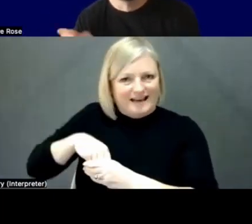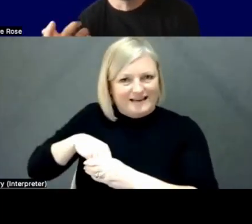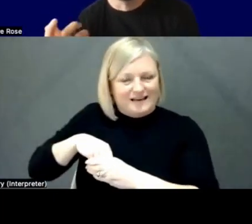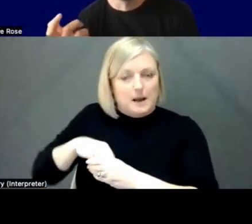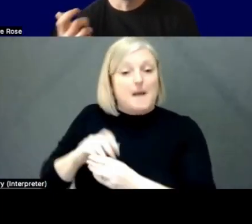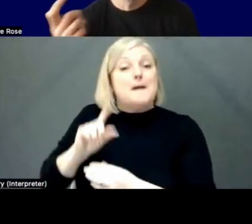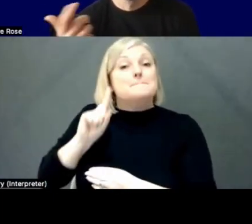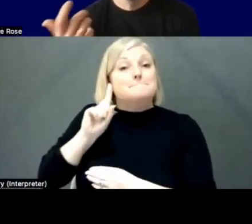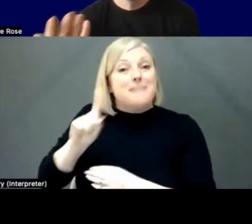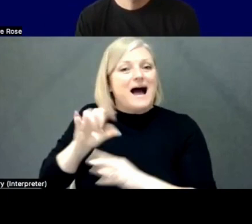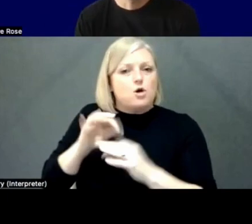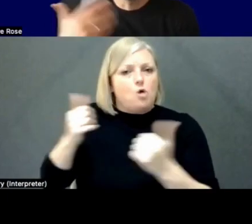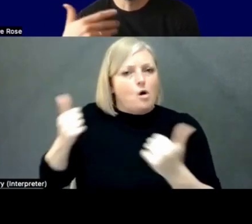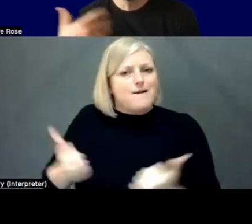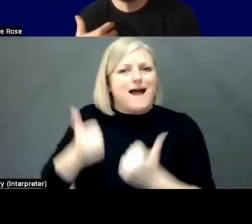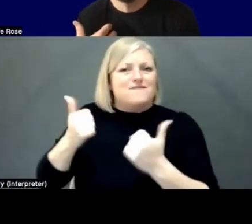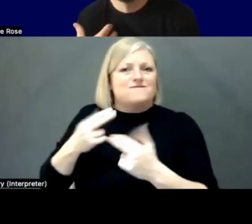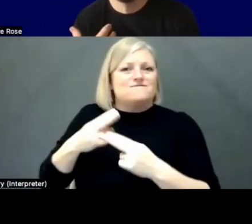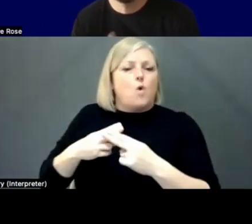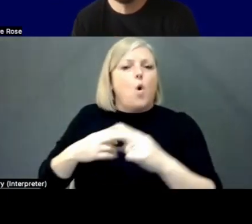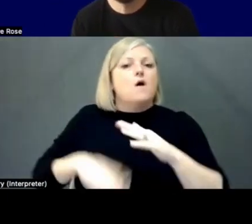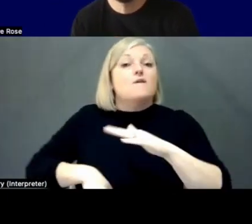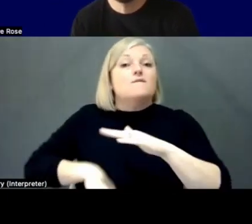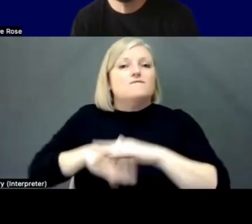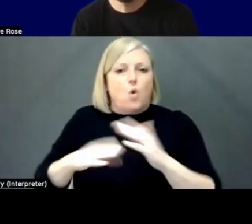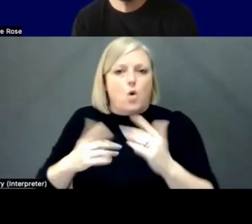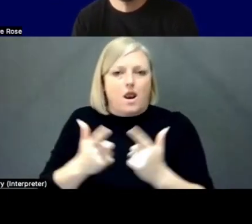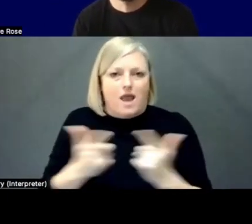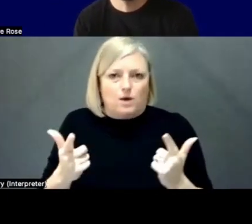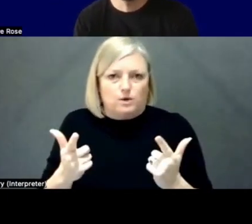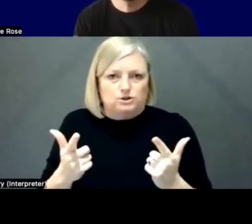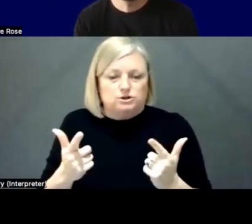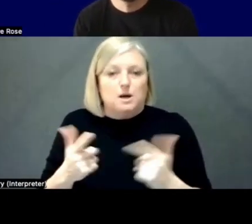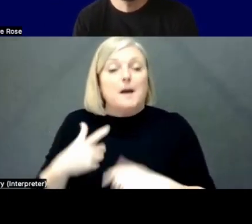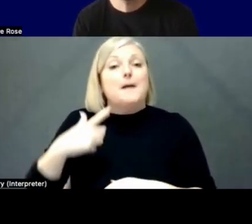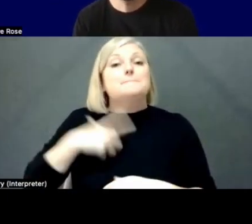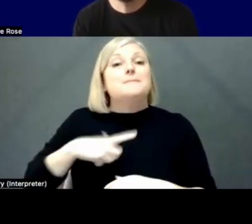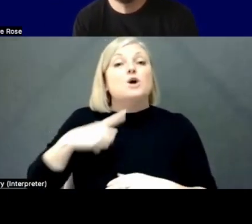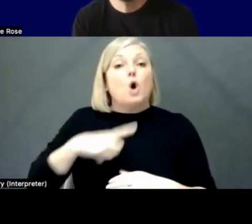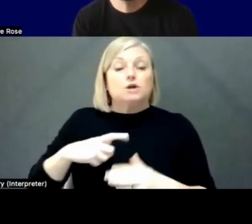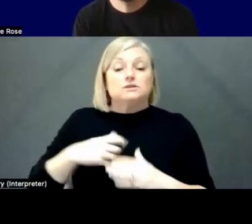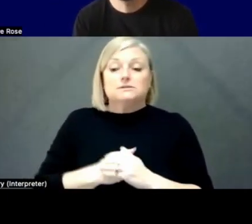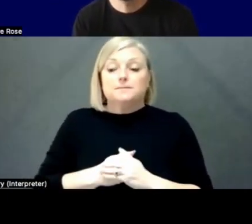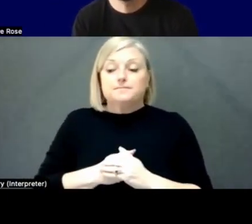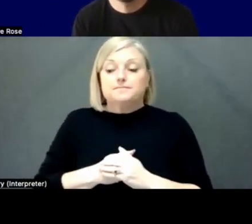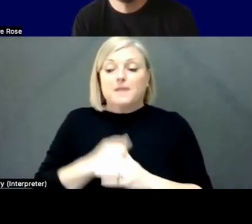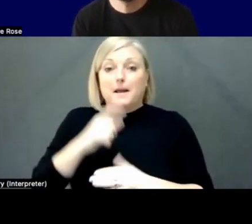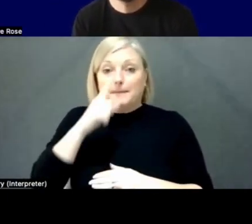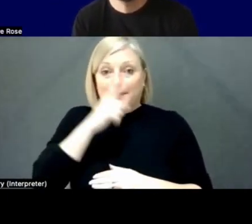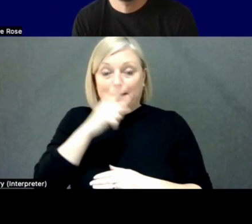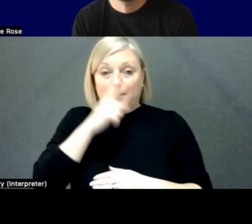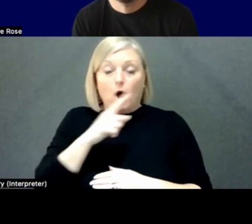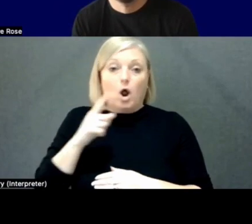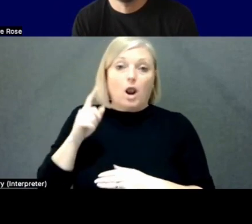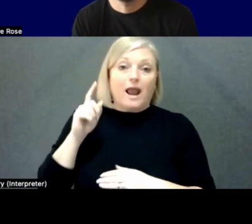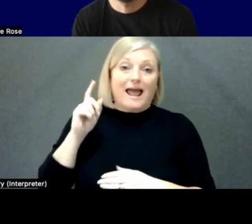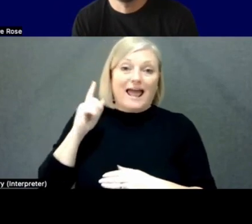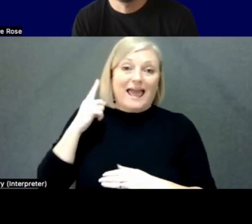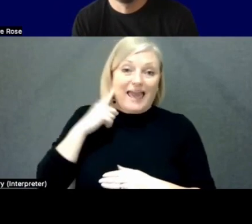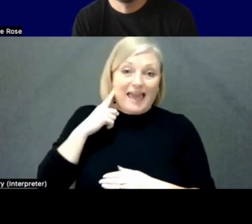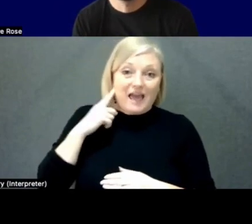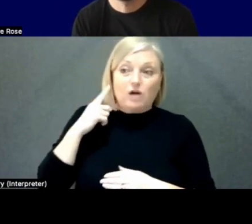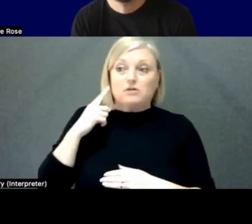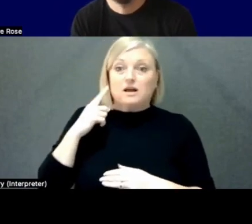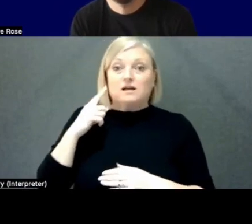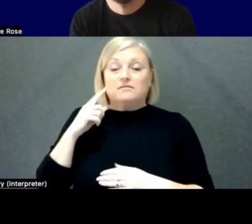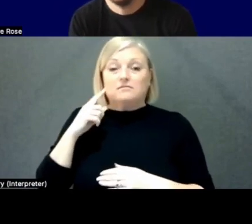on its own, because it's also essential that the non-deafblind partners bring their own cultural and linguistic experiences directly to